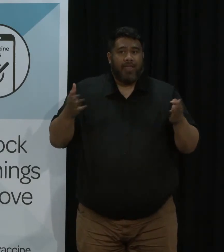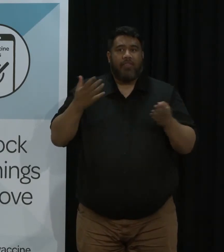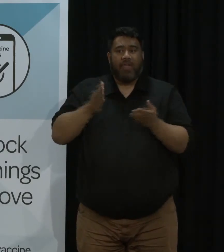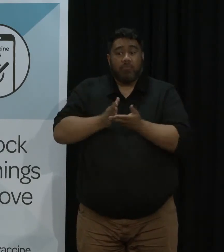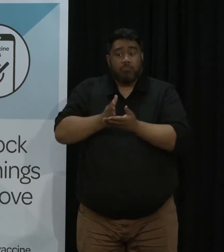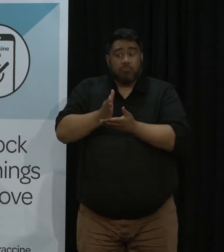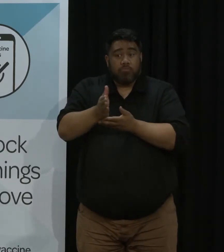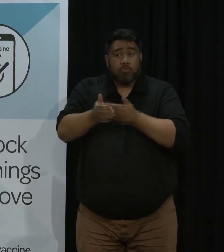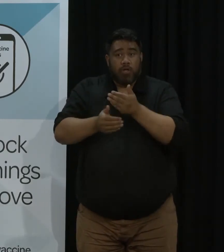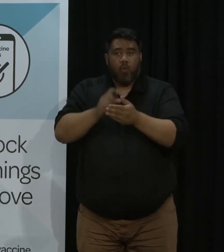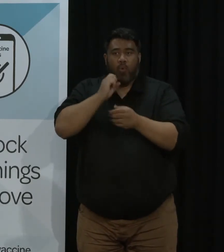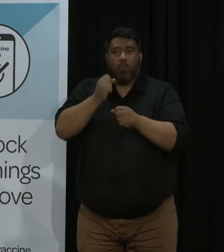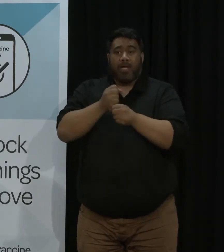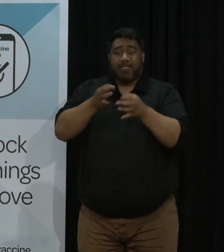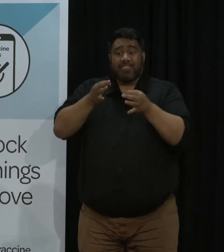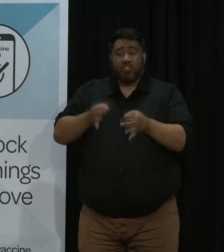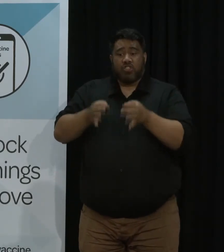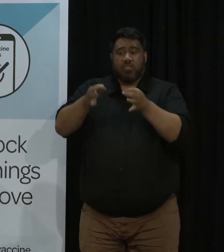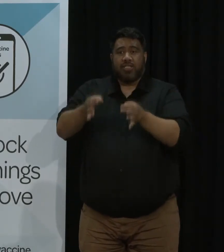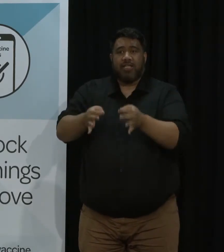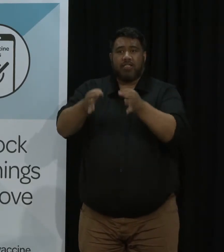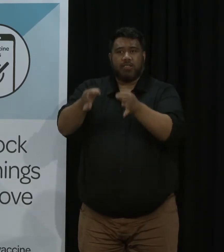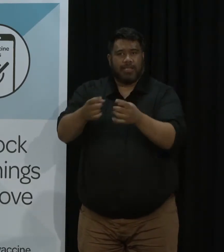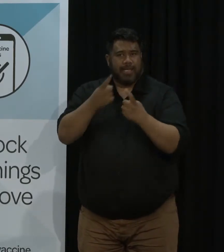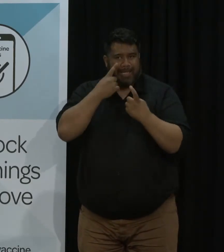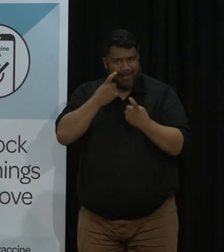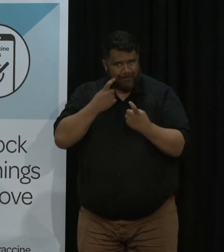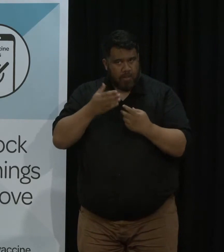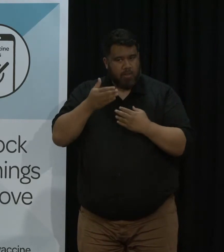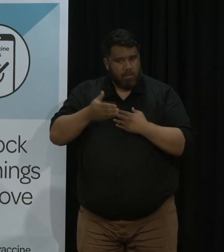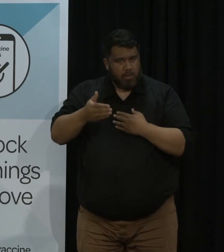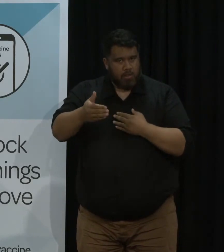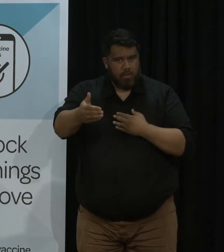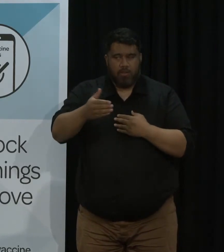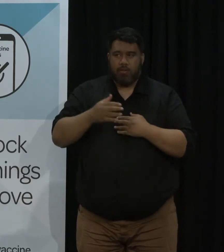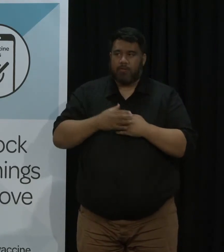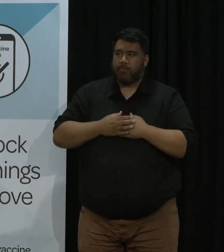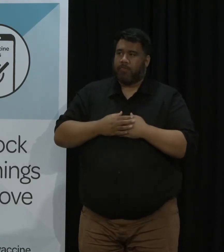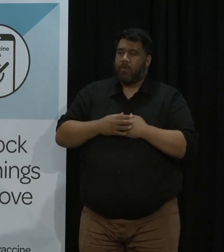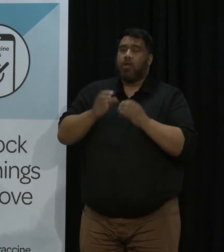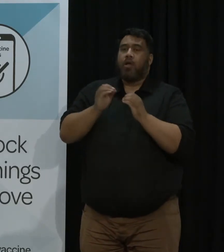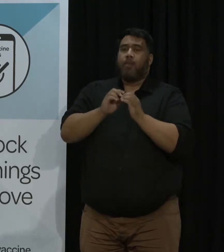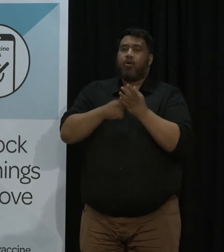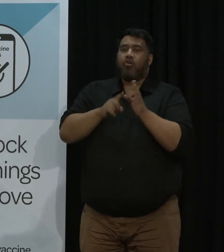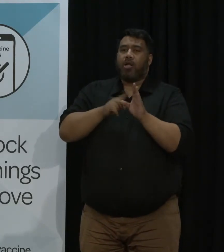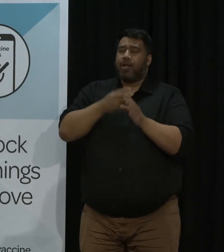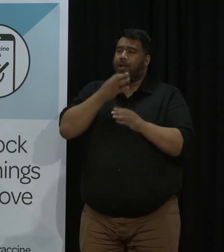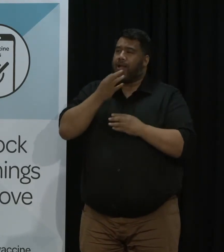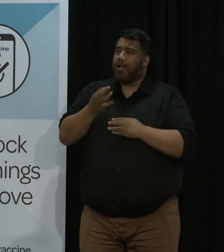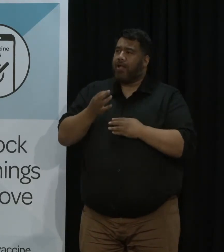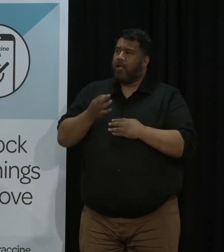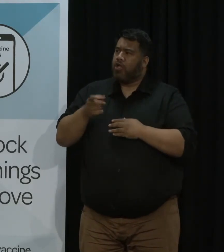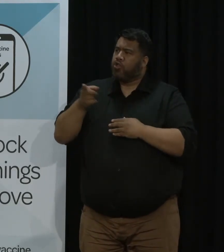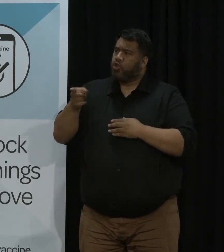framework, ease the Auckland boundary, we will be making